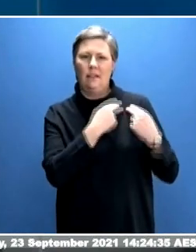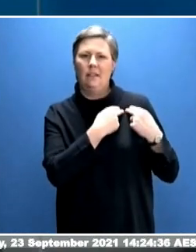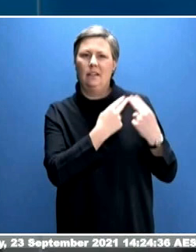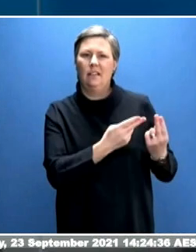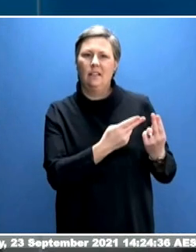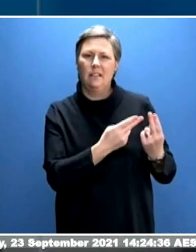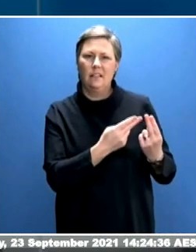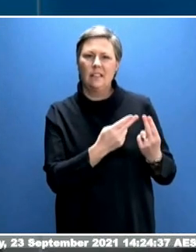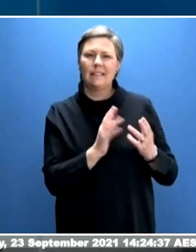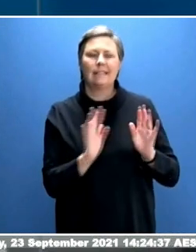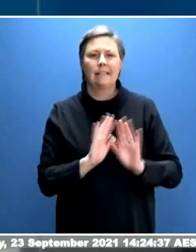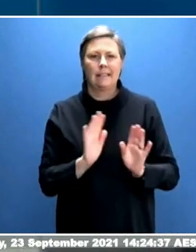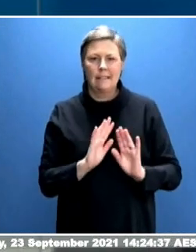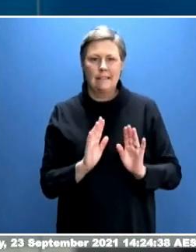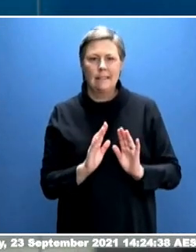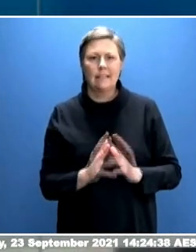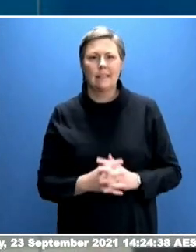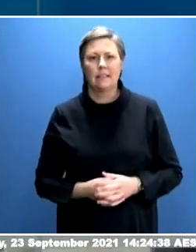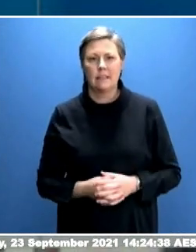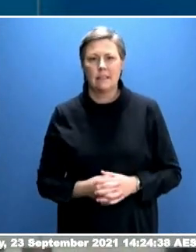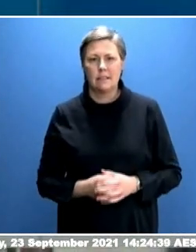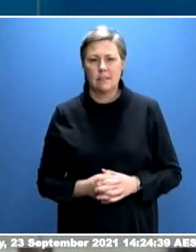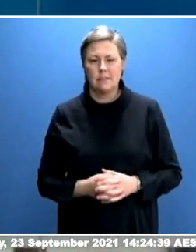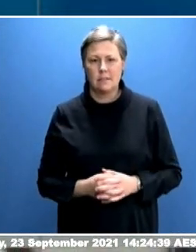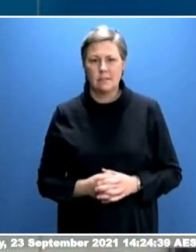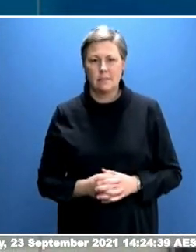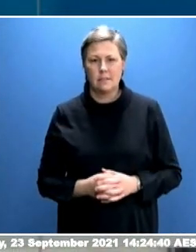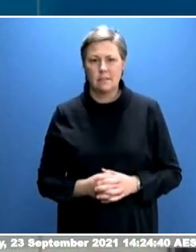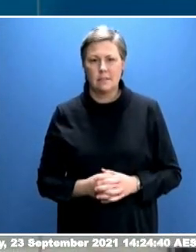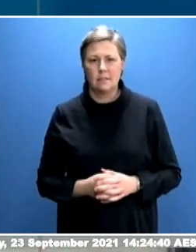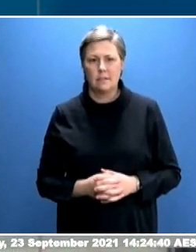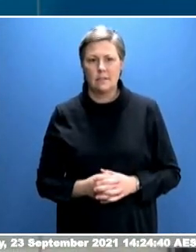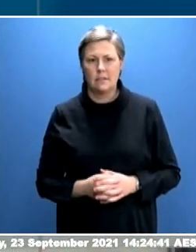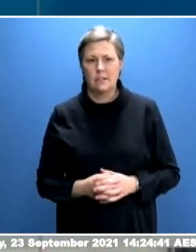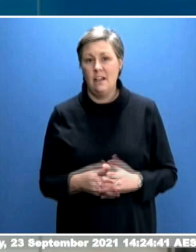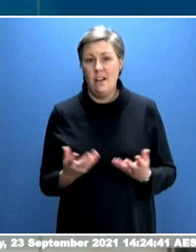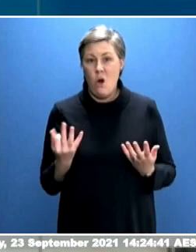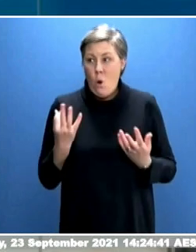So, in terms of doing this, there was no other option, no